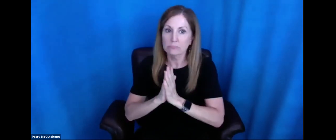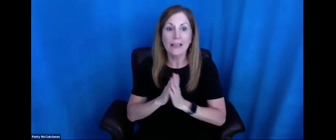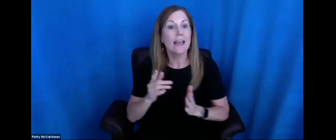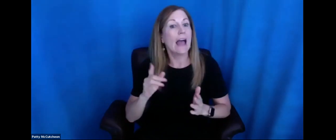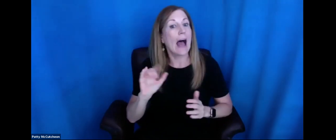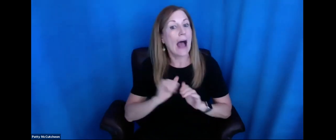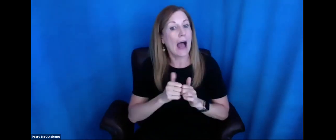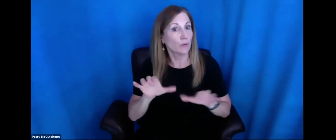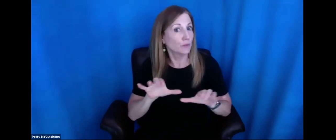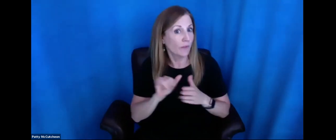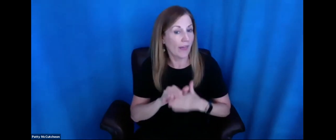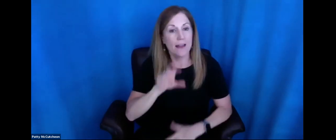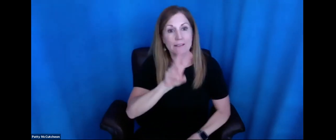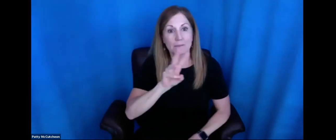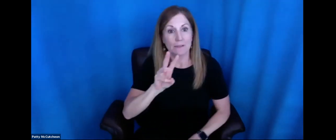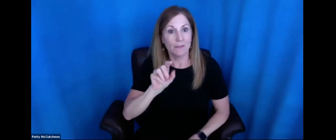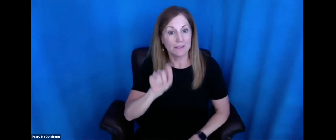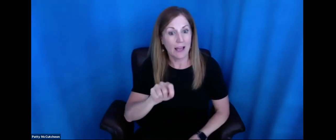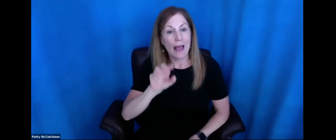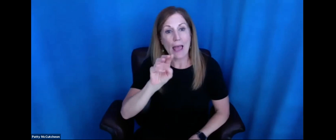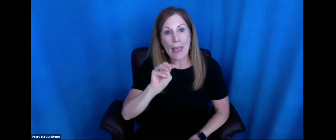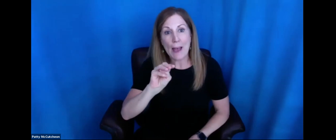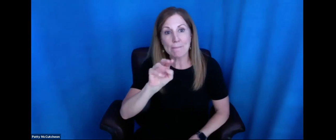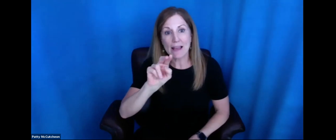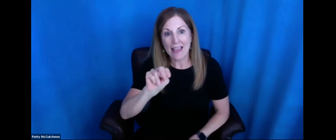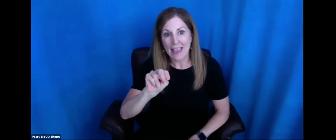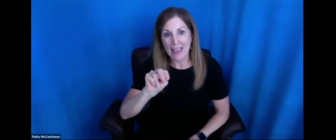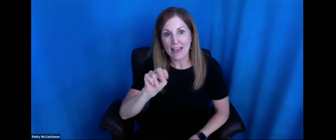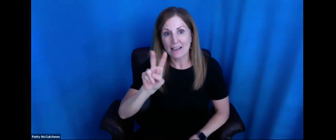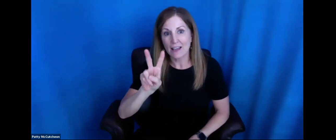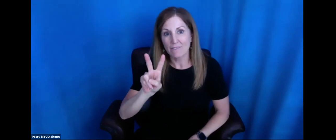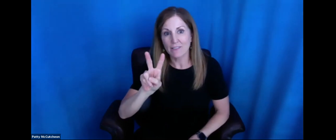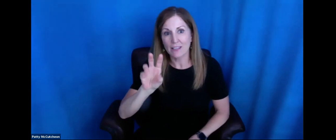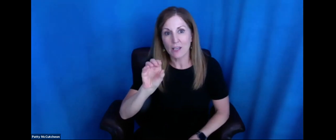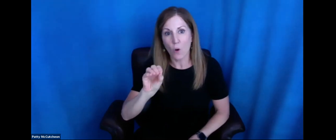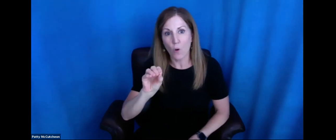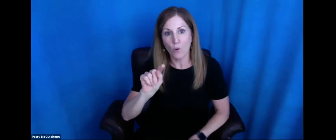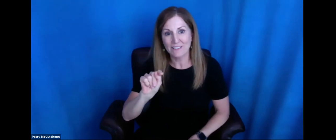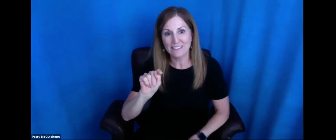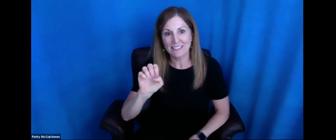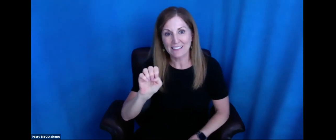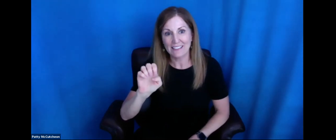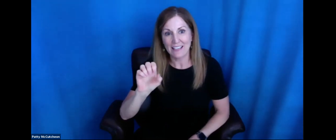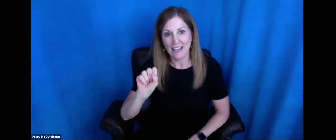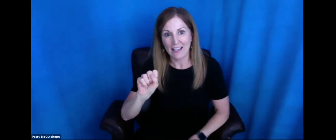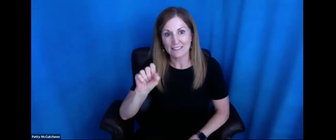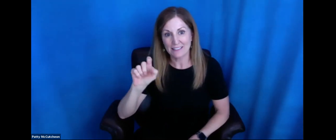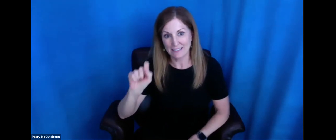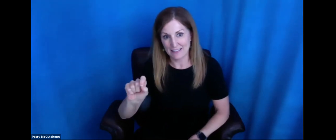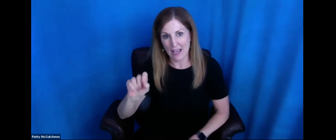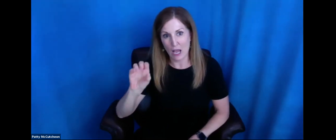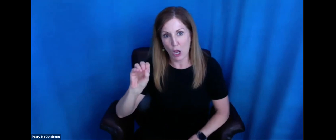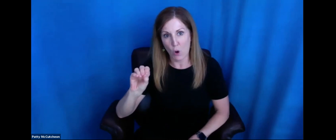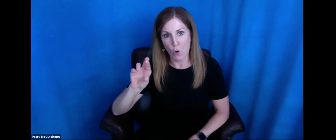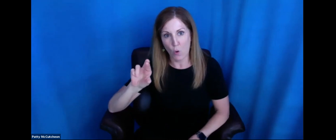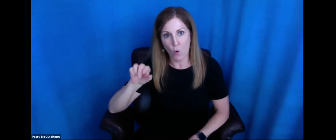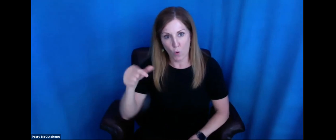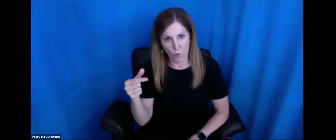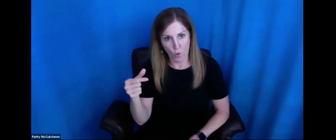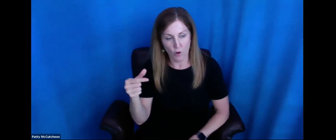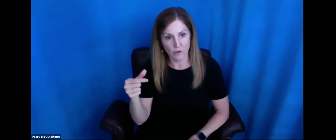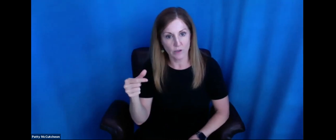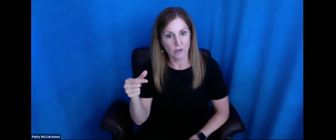mnvotes.org, it will probably take most people three